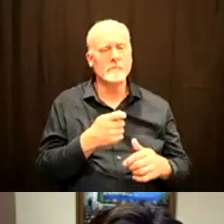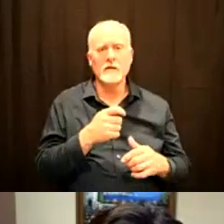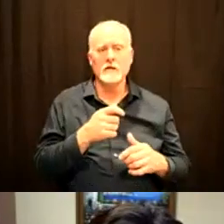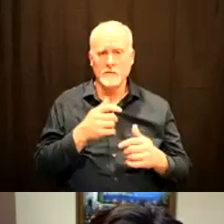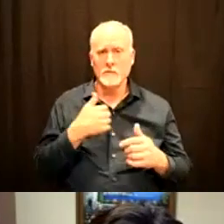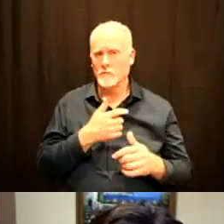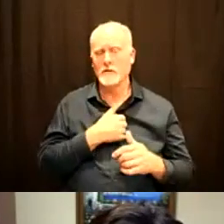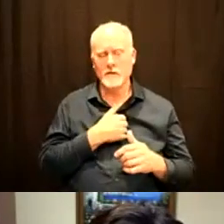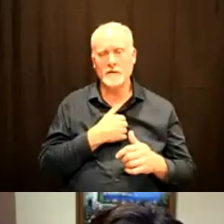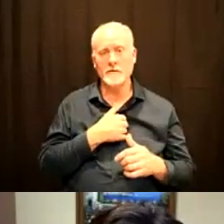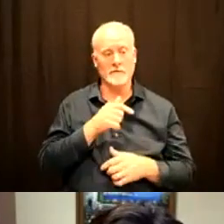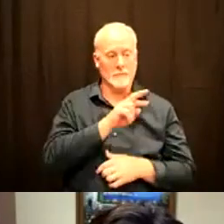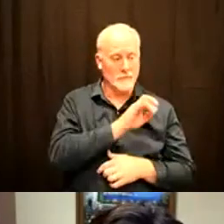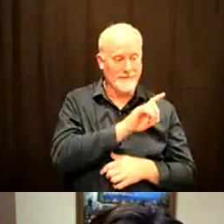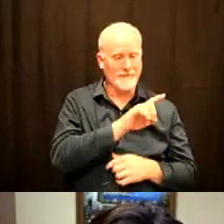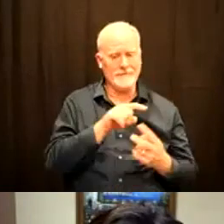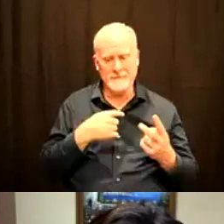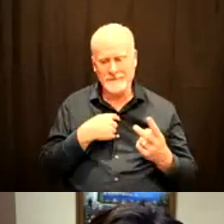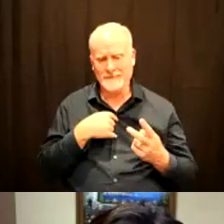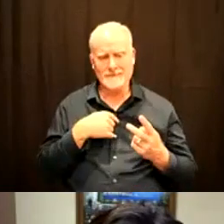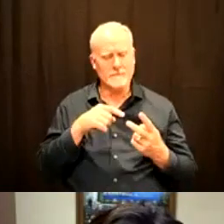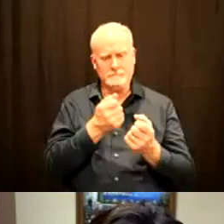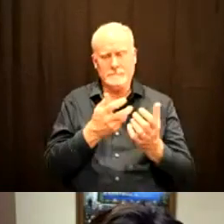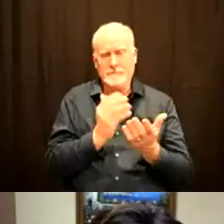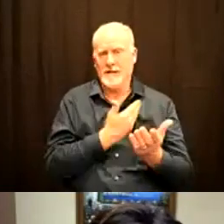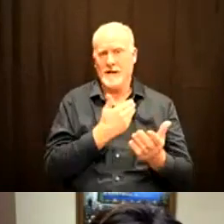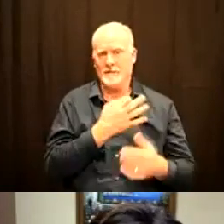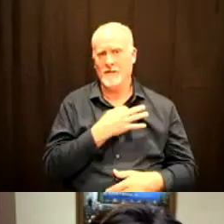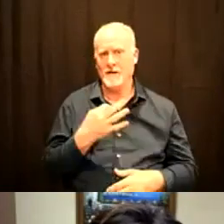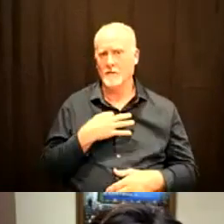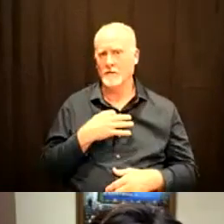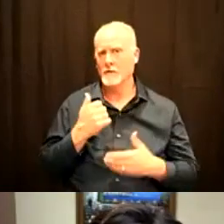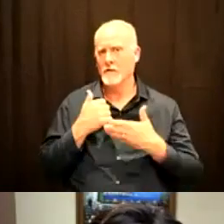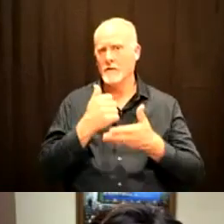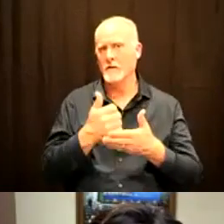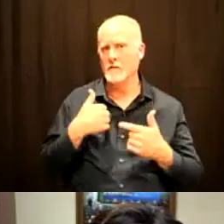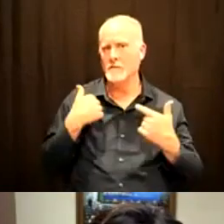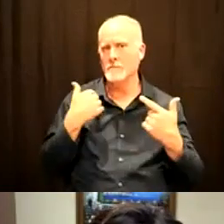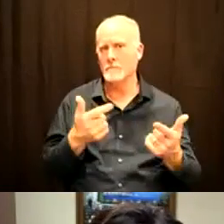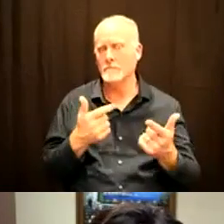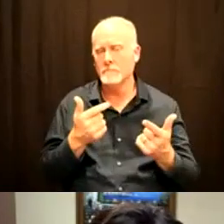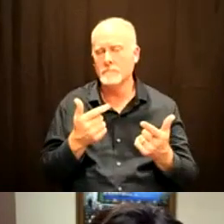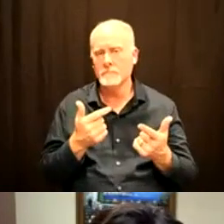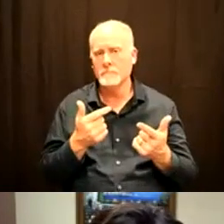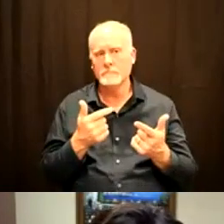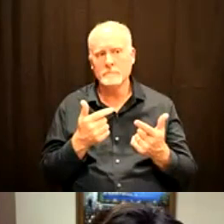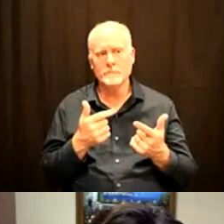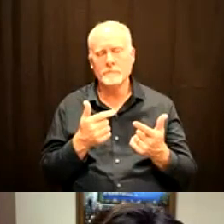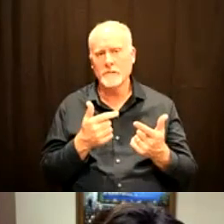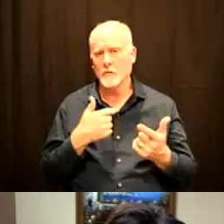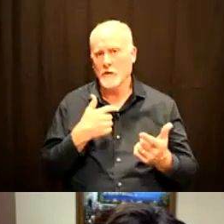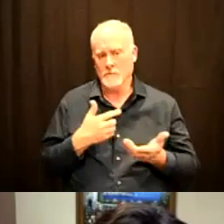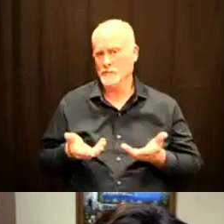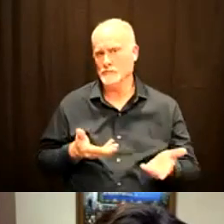reid and i and ray see many of our faculty step up and choose to serve and so it really is all